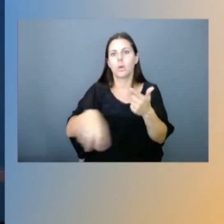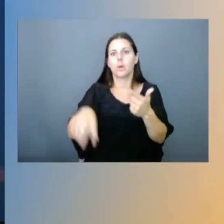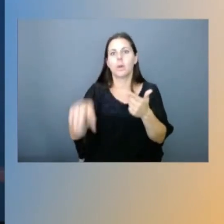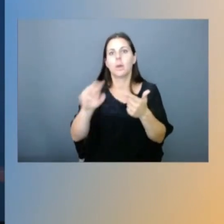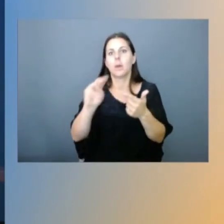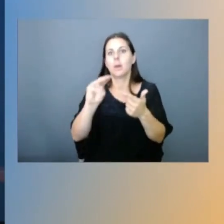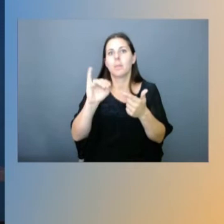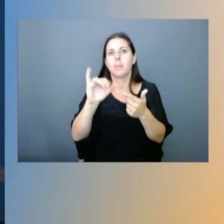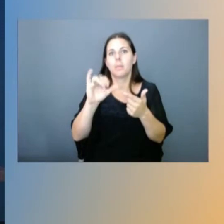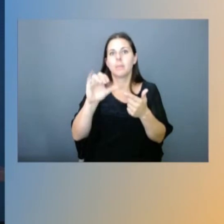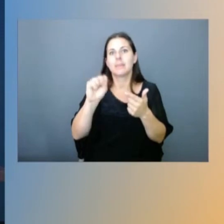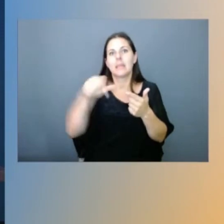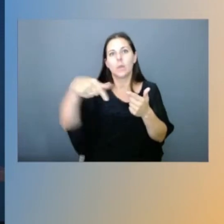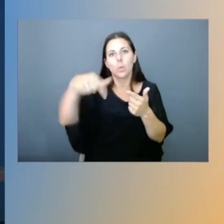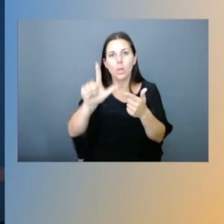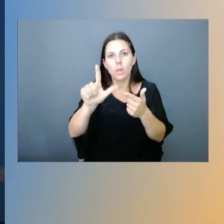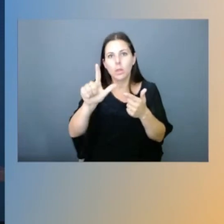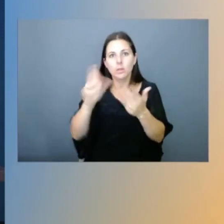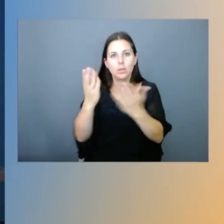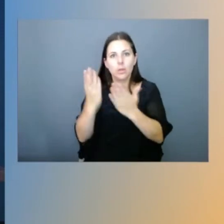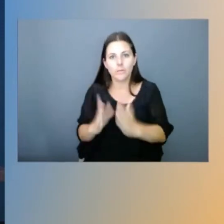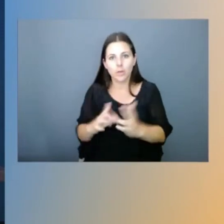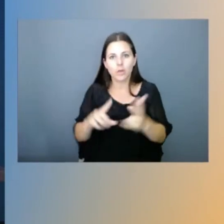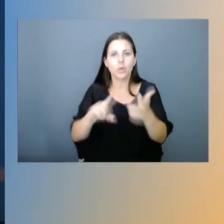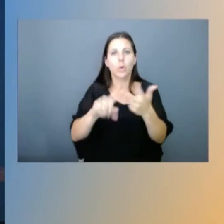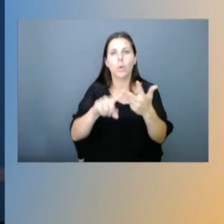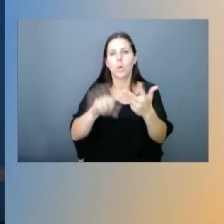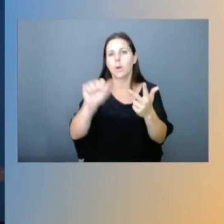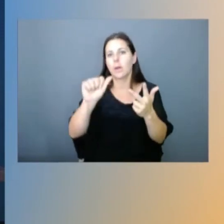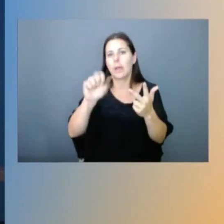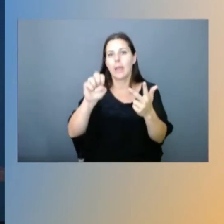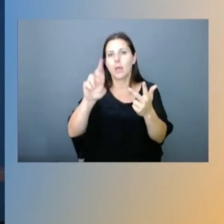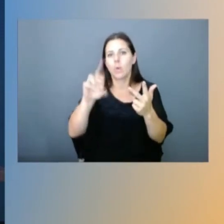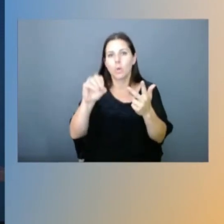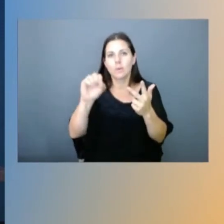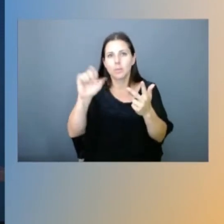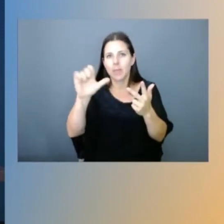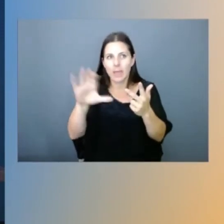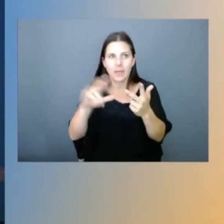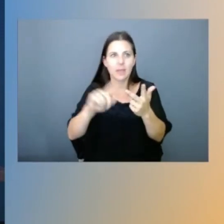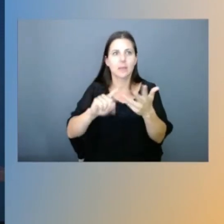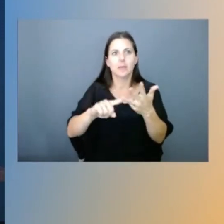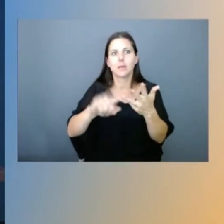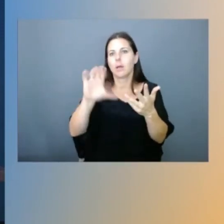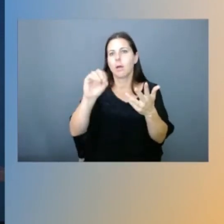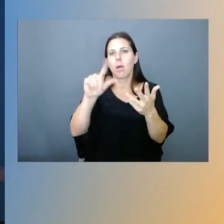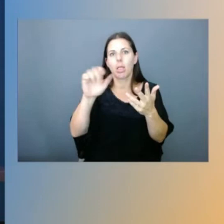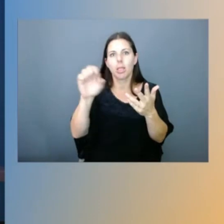or no SQL databases like Aerospike, Couchbase, Cassandra, all of these desire low latency